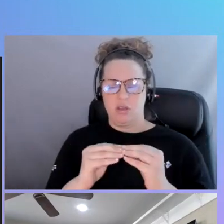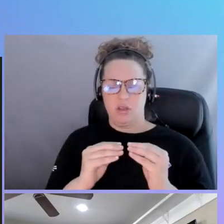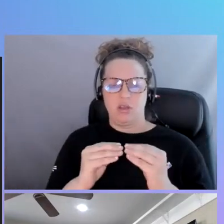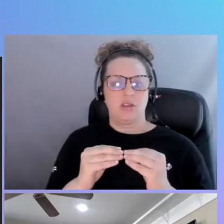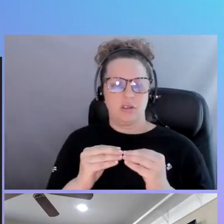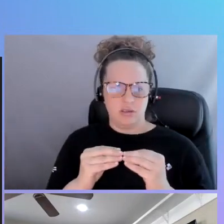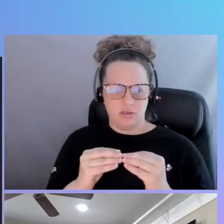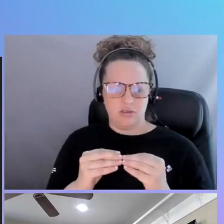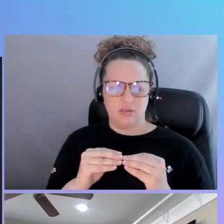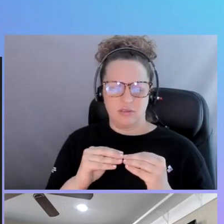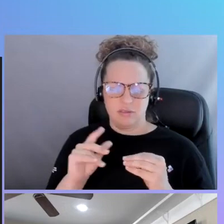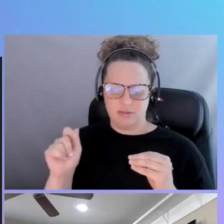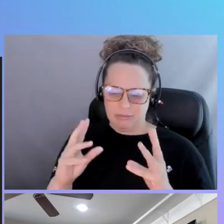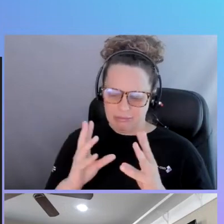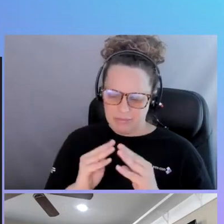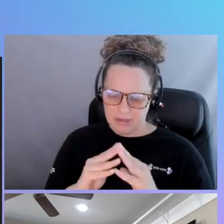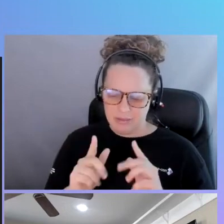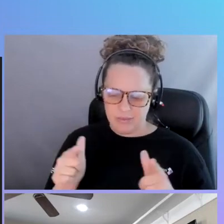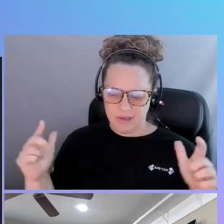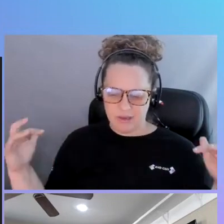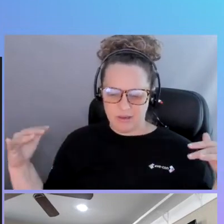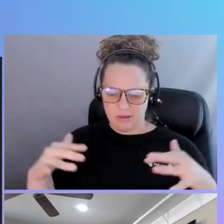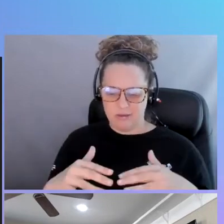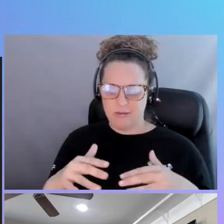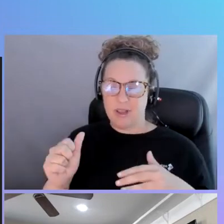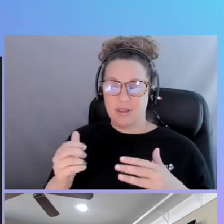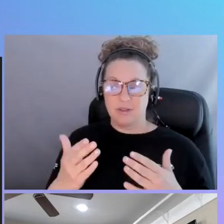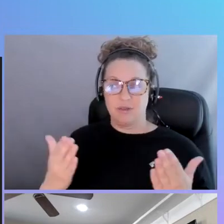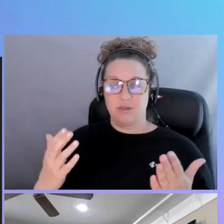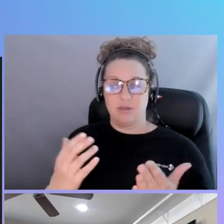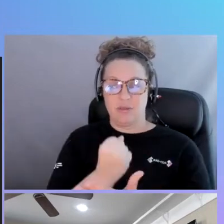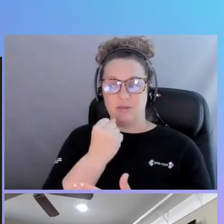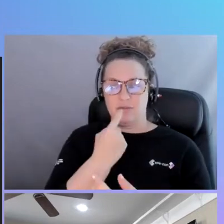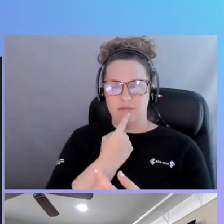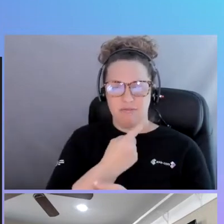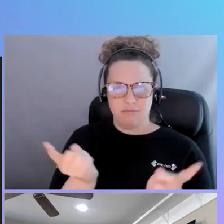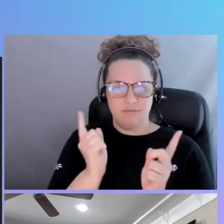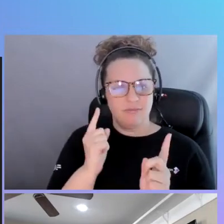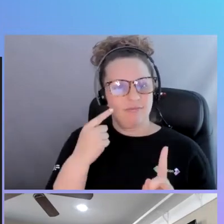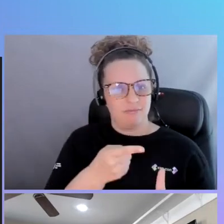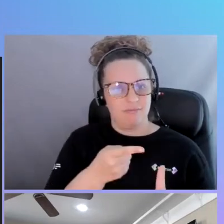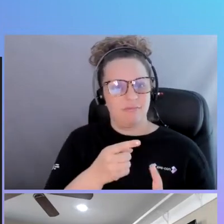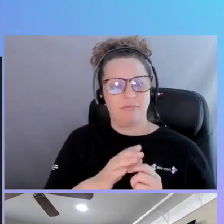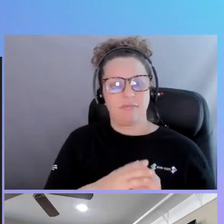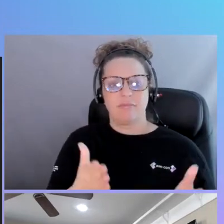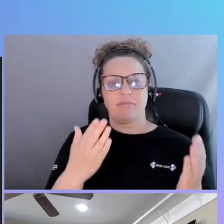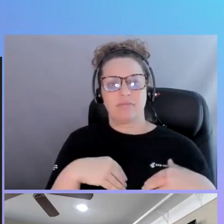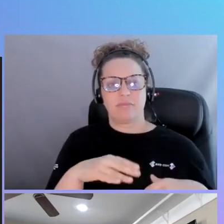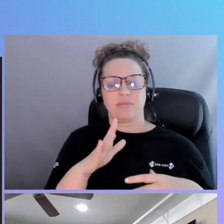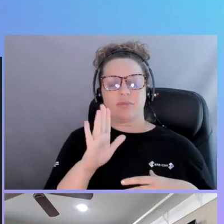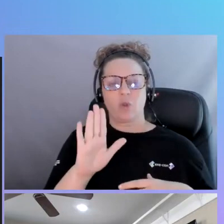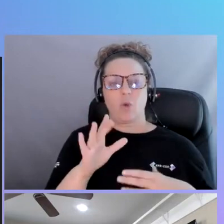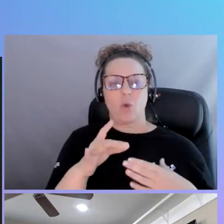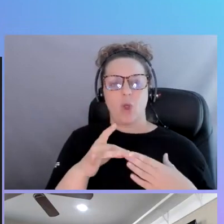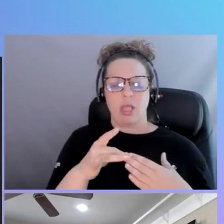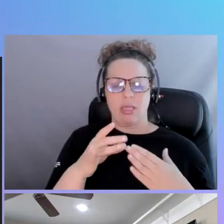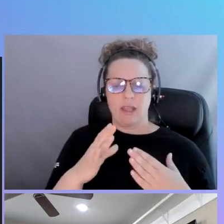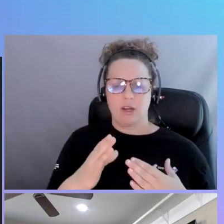that can be a great tool to get the message out. Your leadership chain is also another great avenue. You cannot forget about,